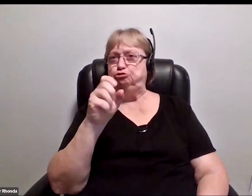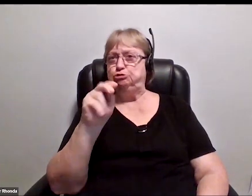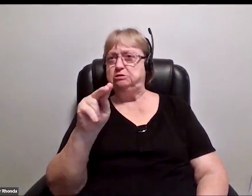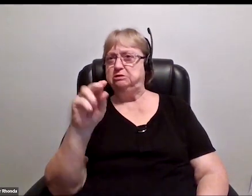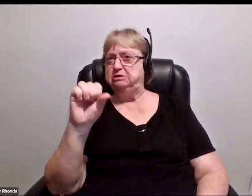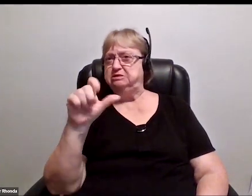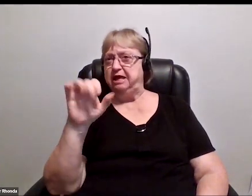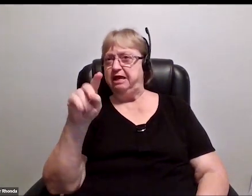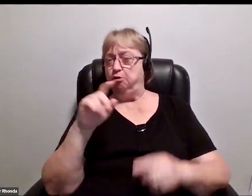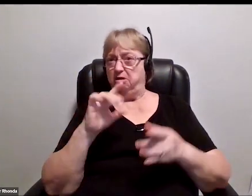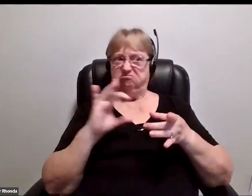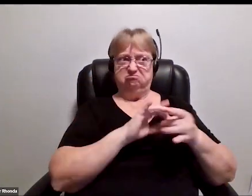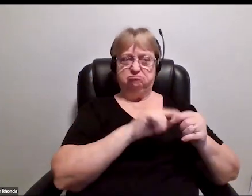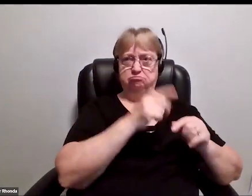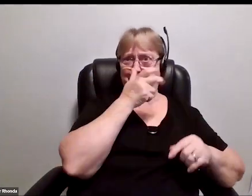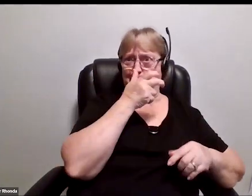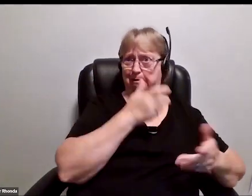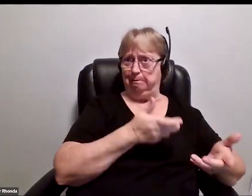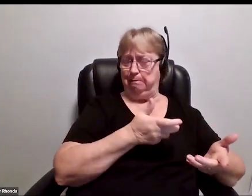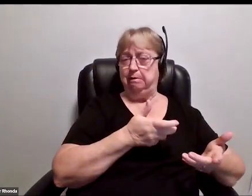Now, if we want to express or explain space weather,